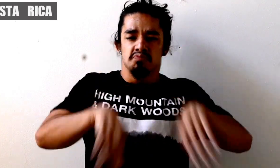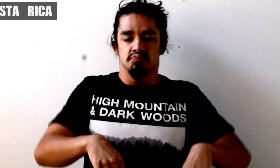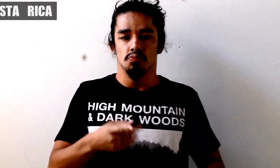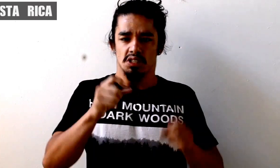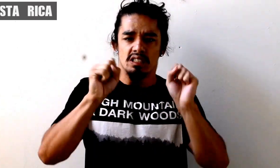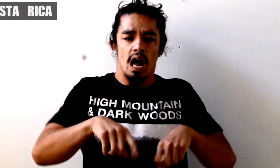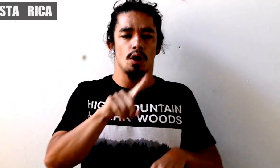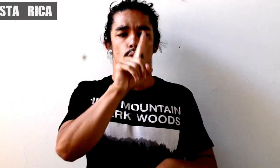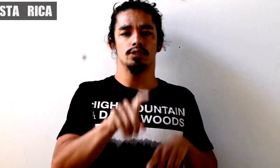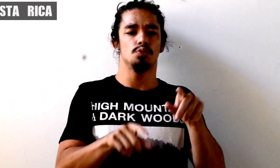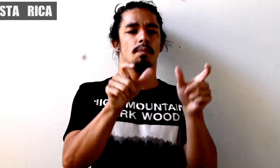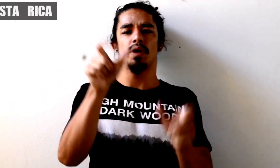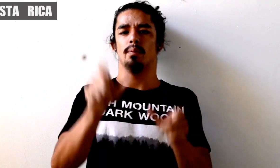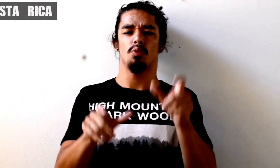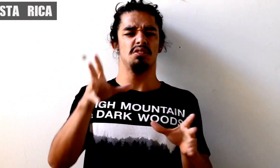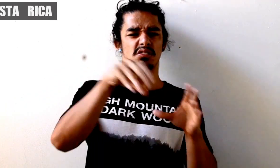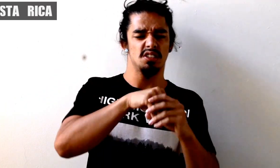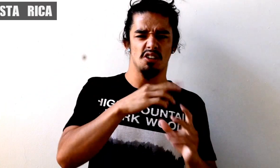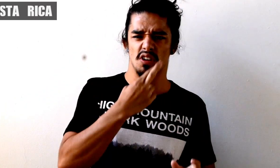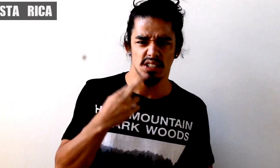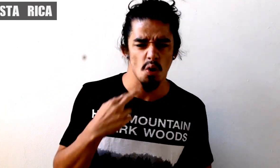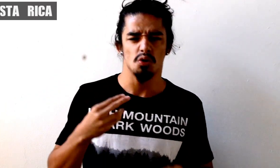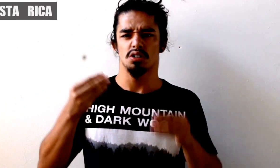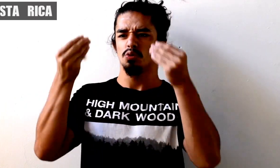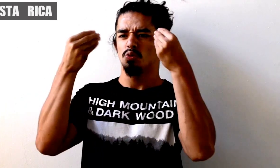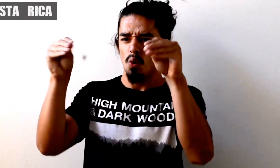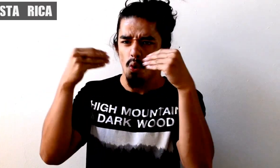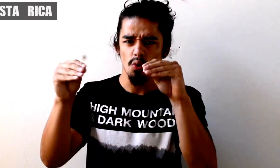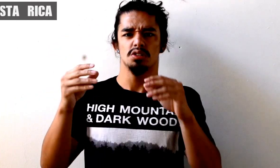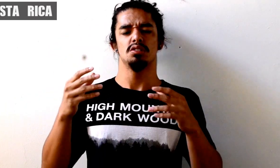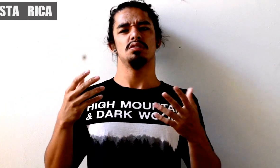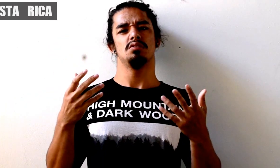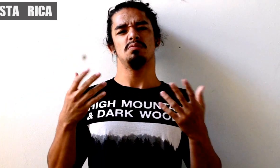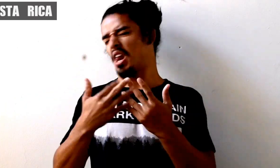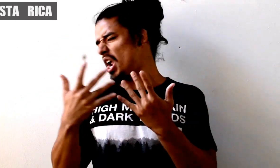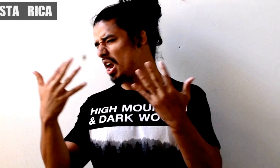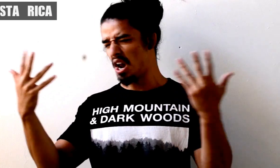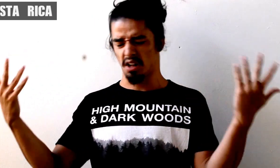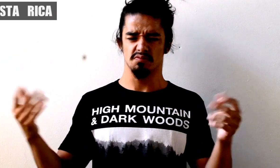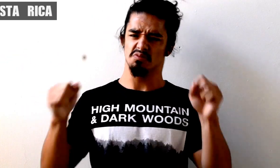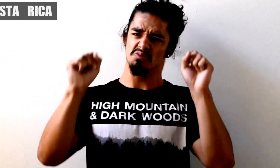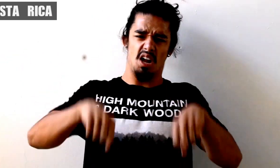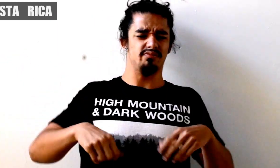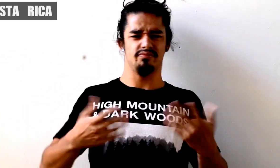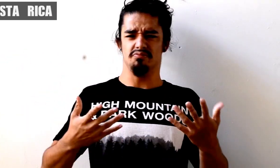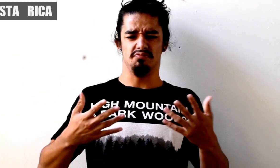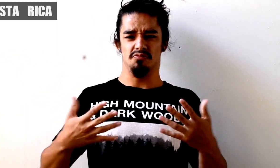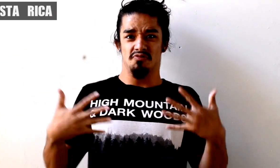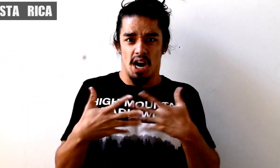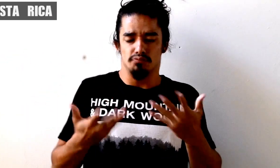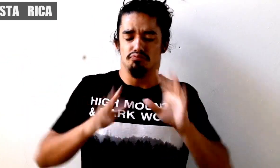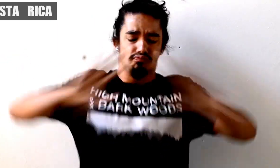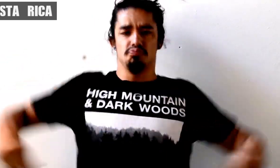You can always ask people in the stores, restaurants, and many other places. Dont be afraid to ask questions.